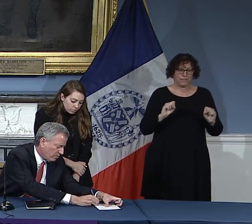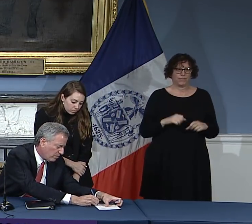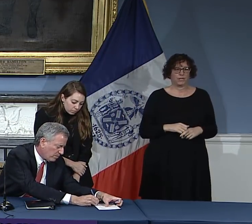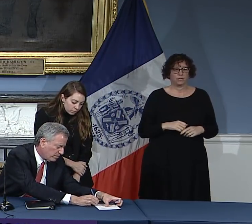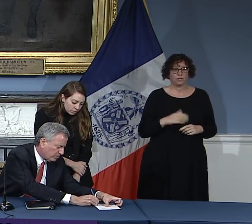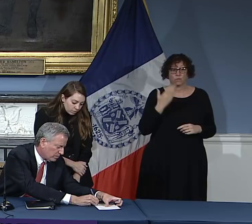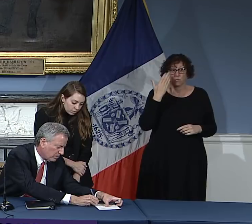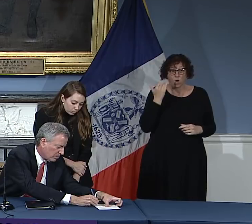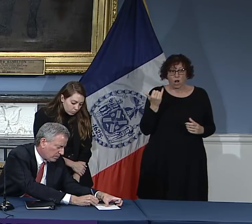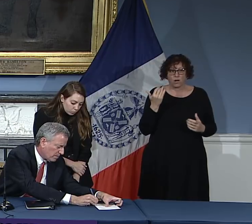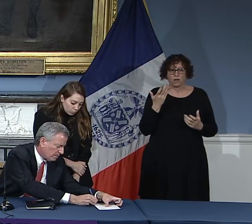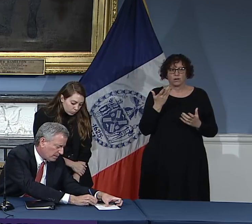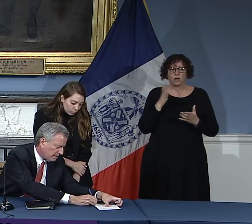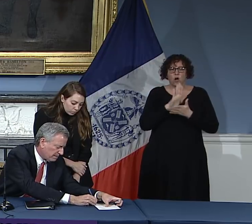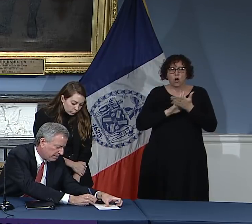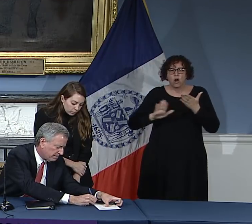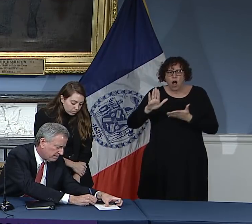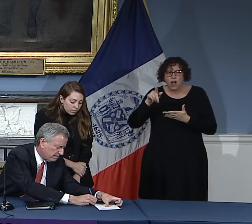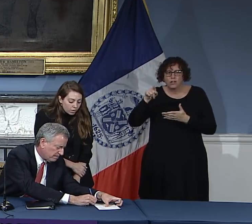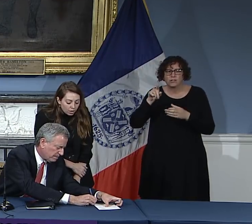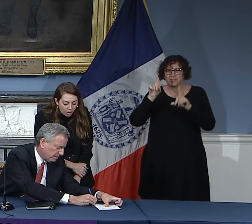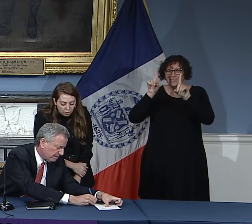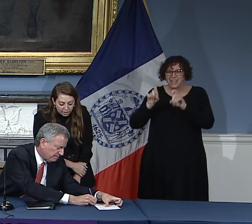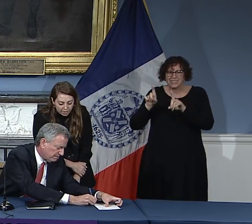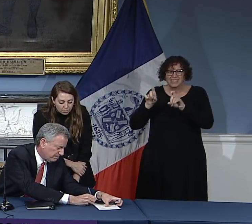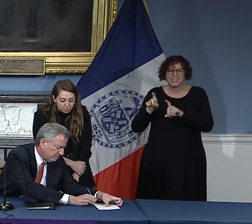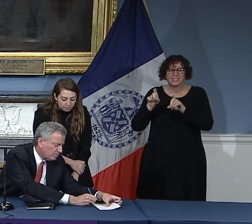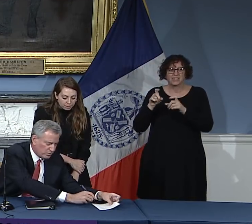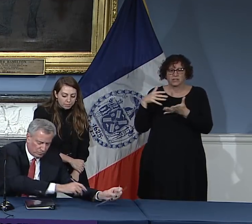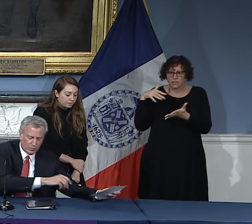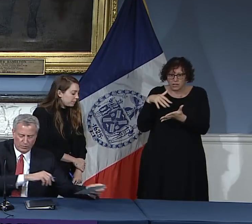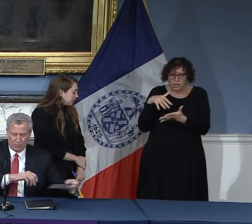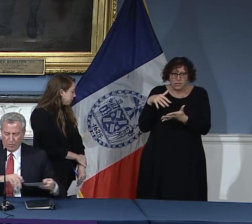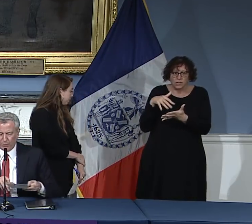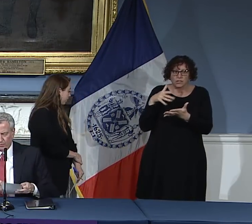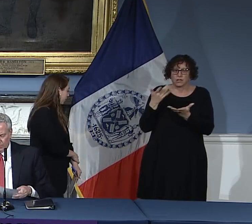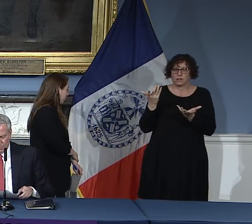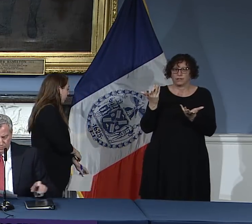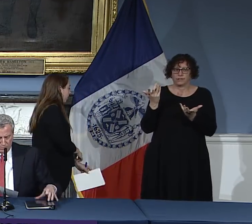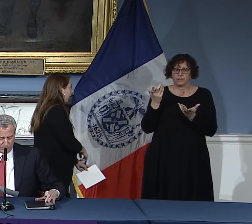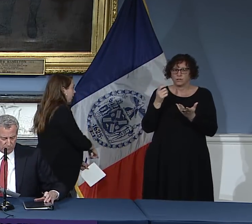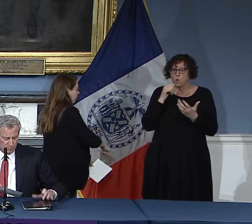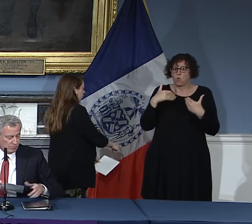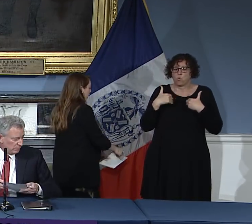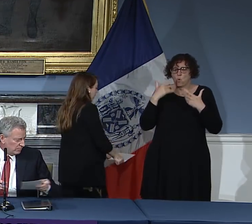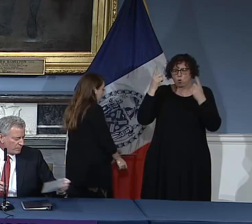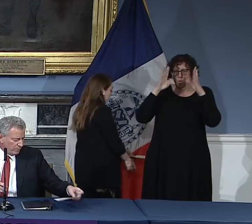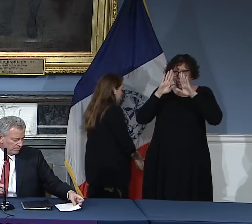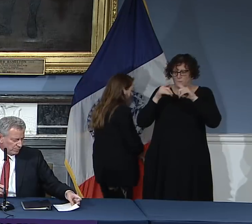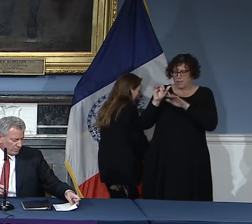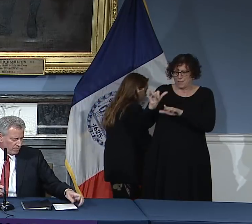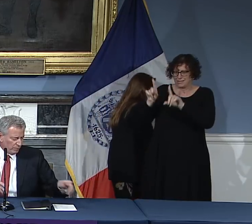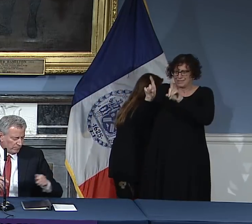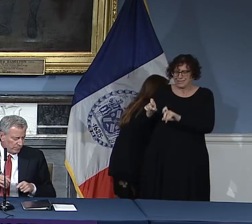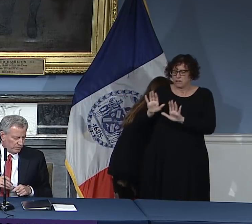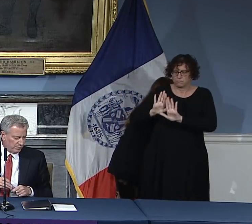STAY HOME AND YOU D'TON WRYOR ABOUT WHETHER OR NOT YOU HAVE A TEST. I WANT YOU TO THINK ABOUT, YOU